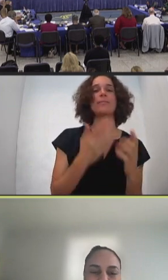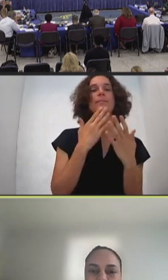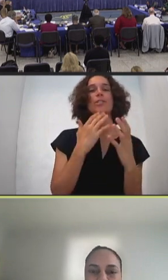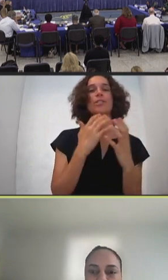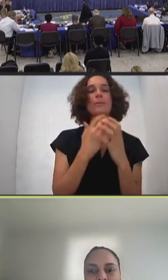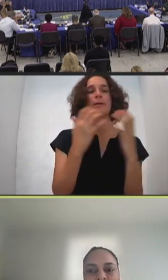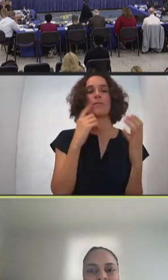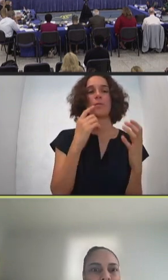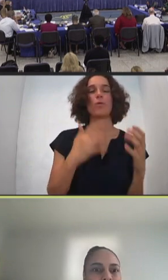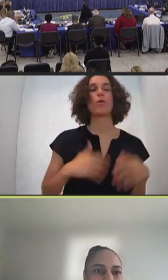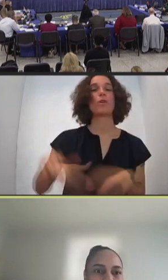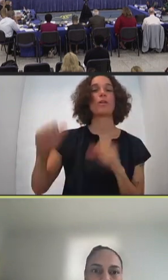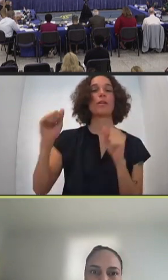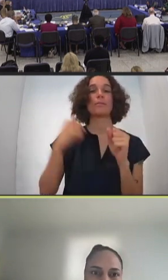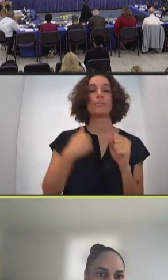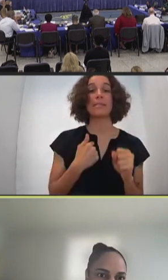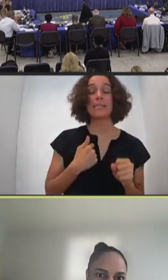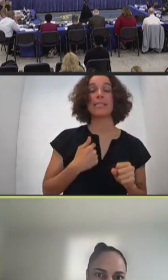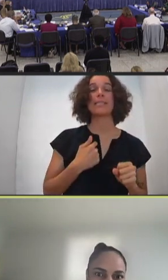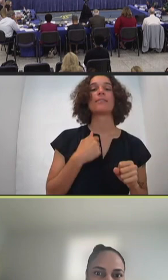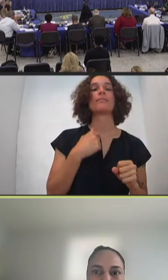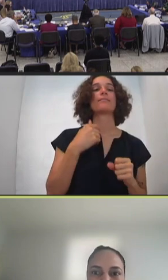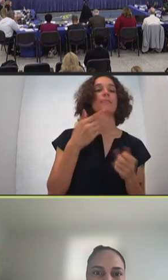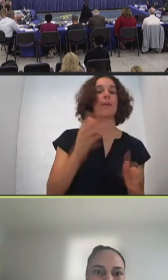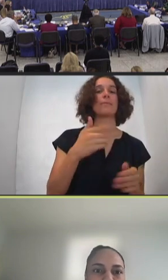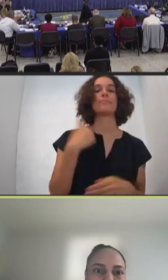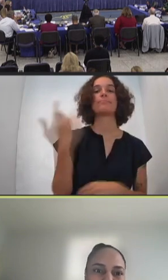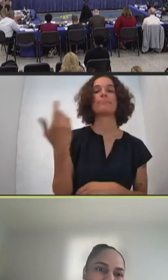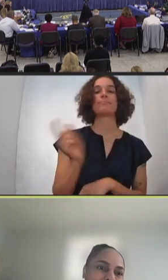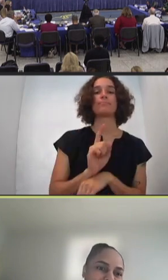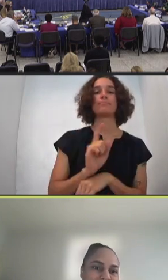for allowing me this space. Always a pleasure to be here with you all.